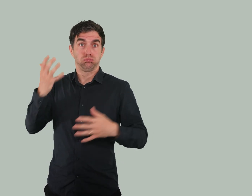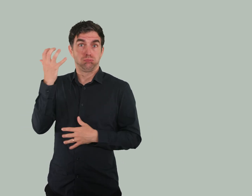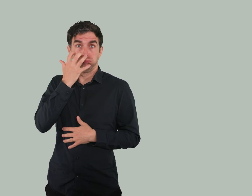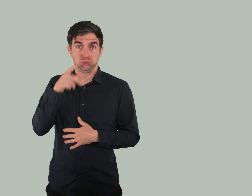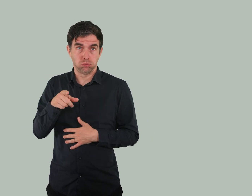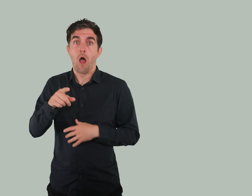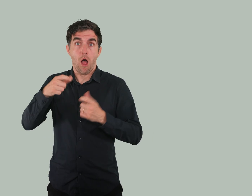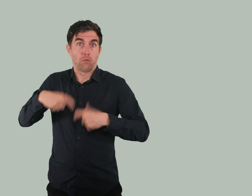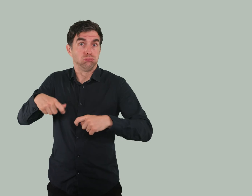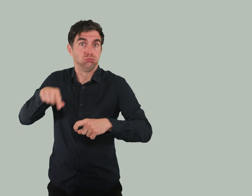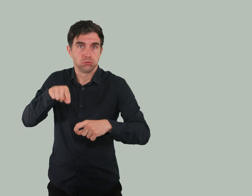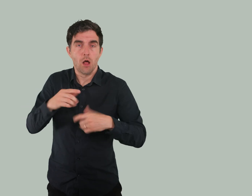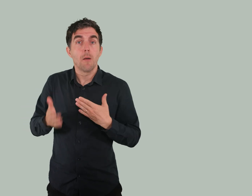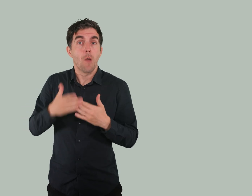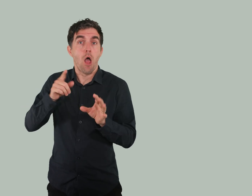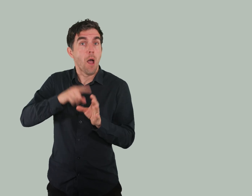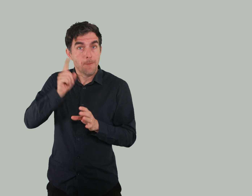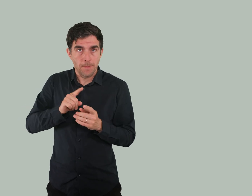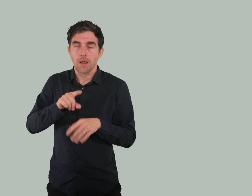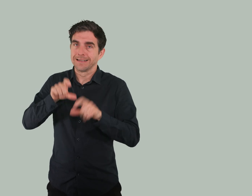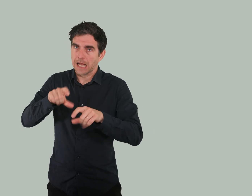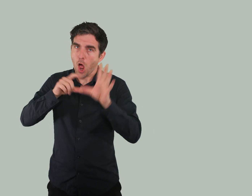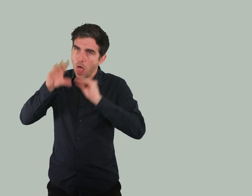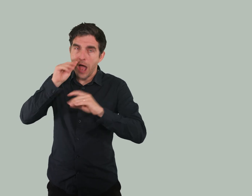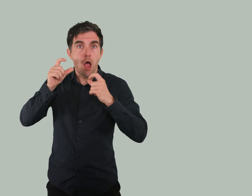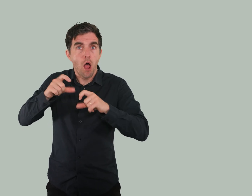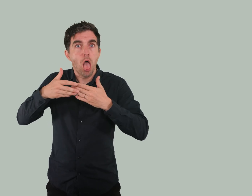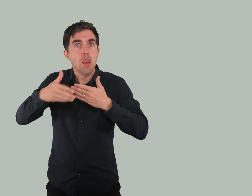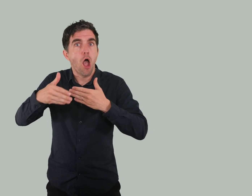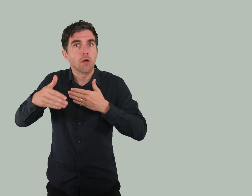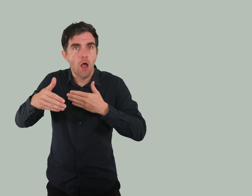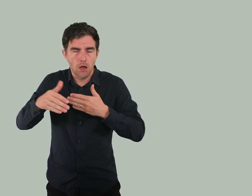More young people stayed in learning for longer.